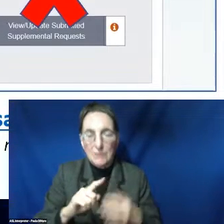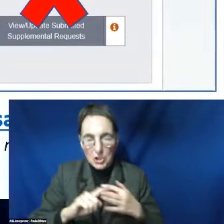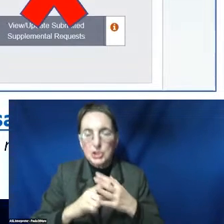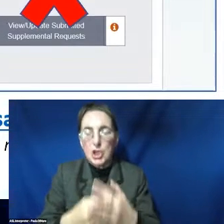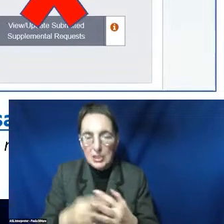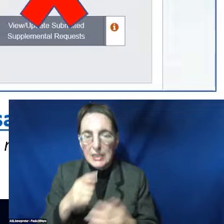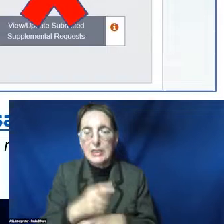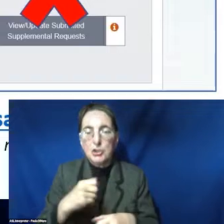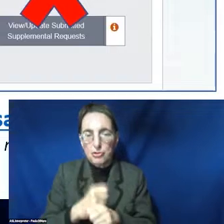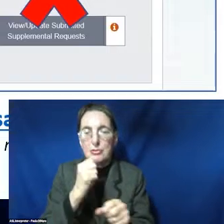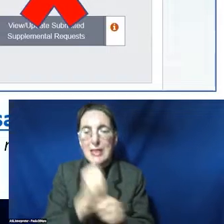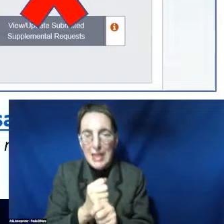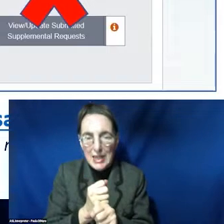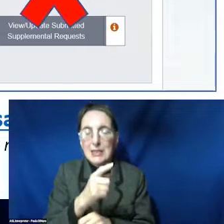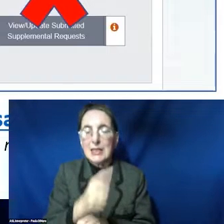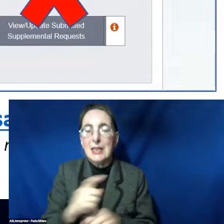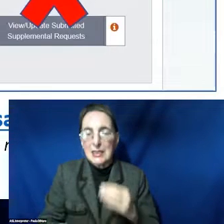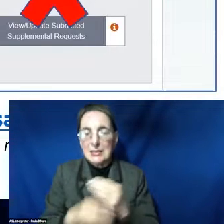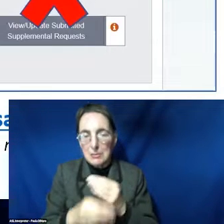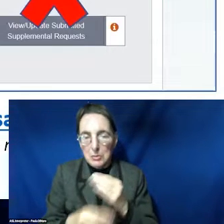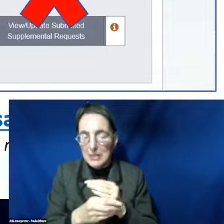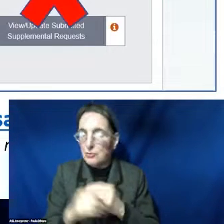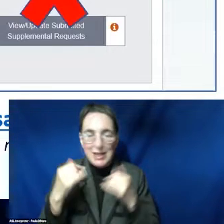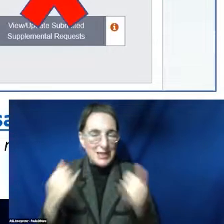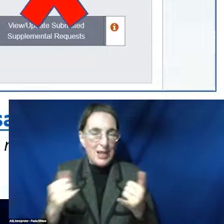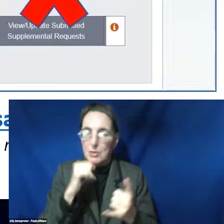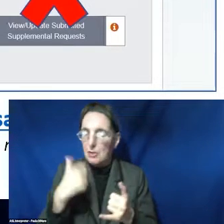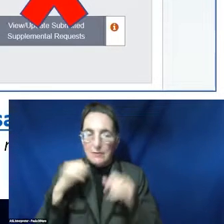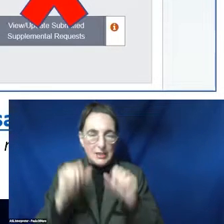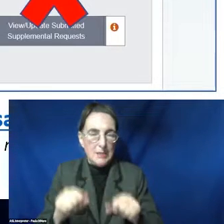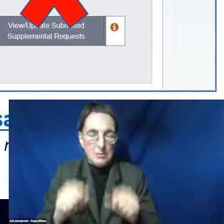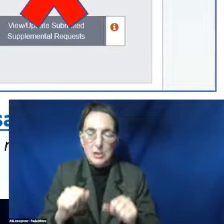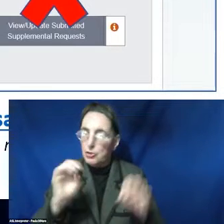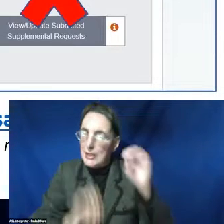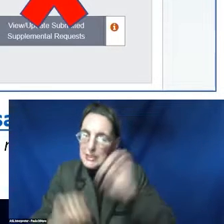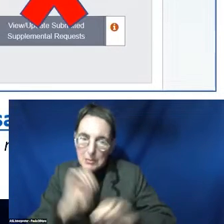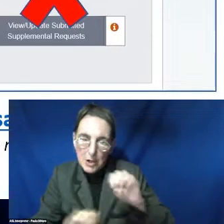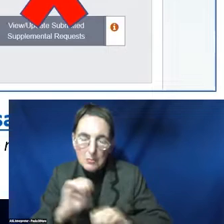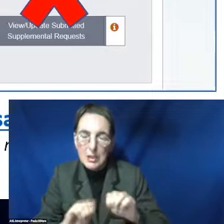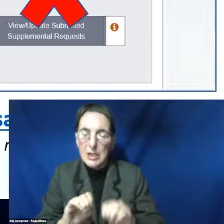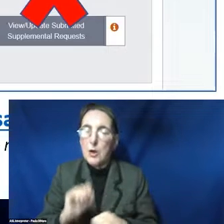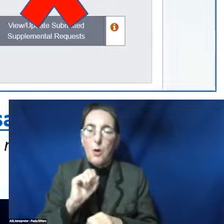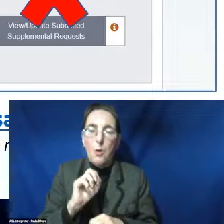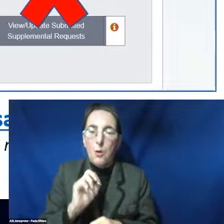At this time, we don't have the capability to experiment or have in the demo submitted supplements.